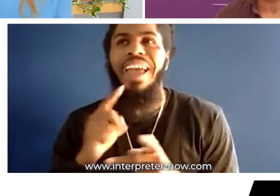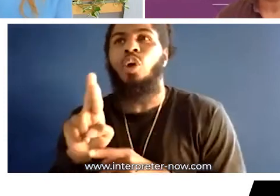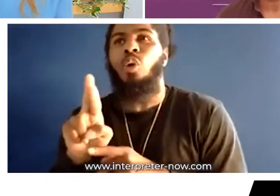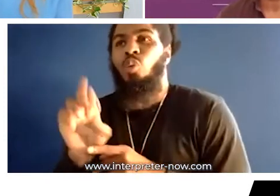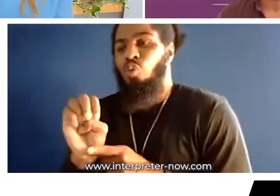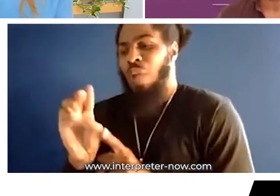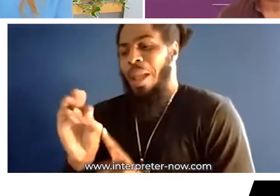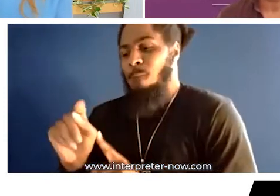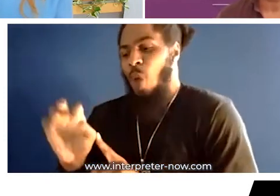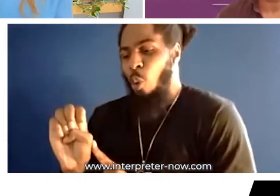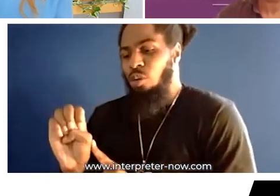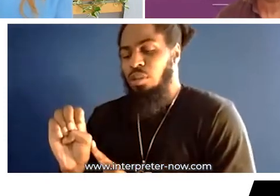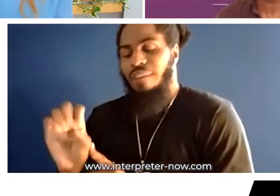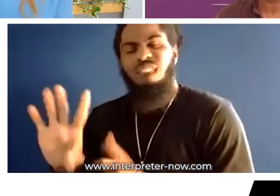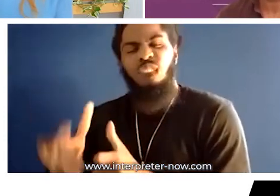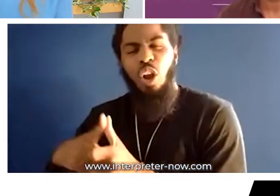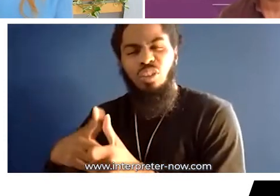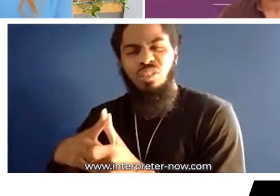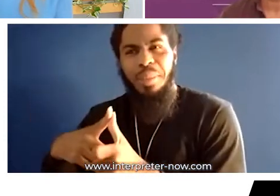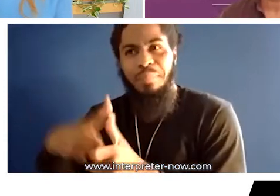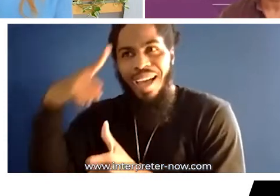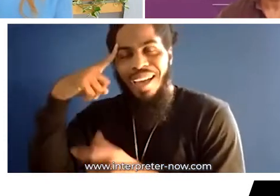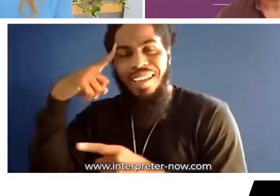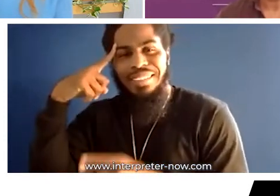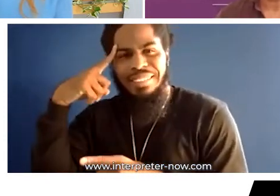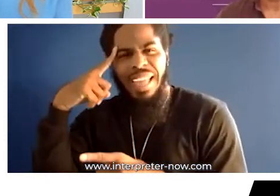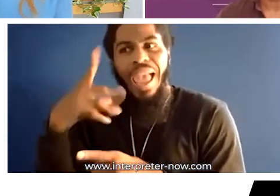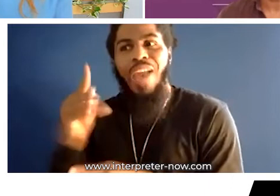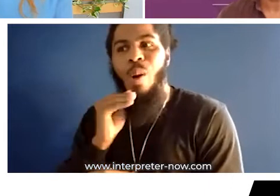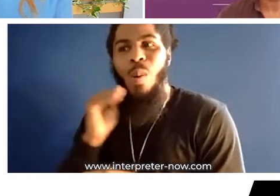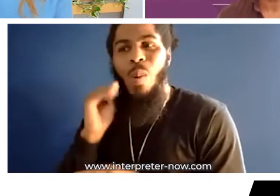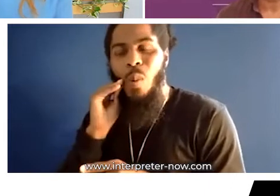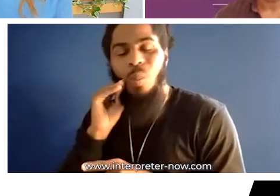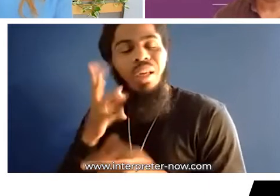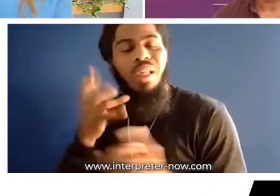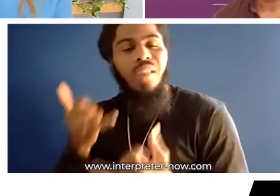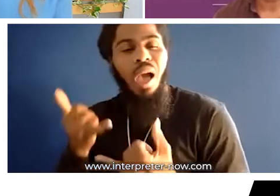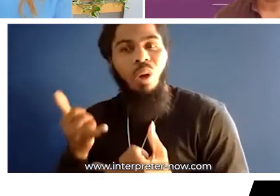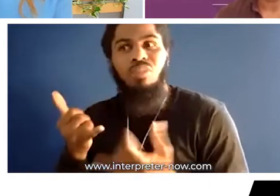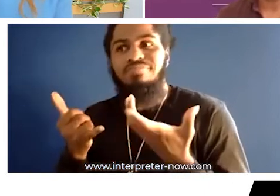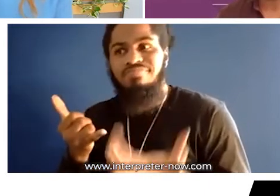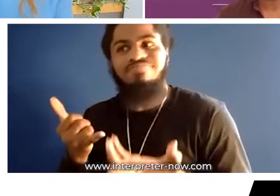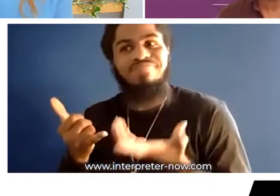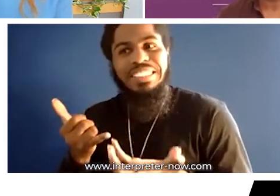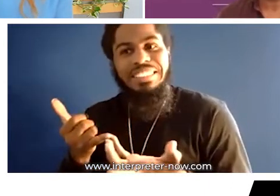It's because right now, our mindset is focused on what we've been conditioned to experience,